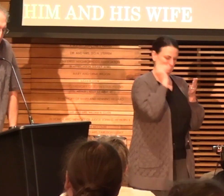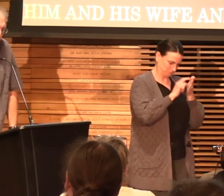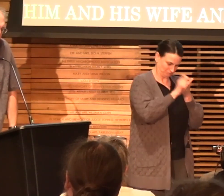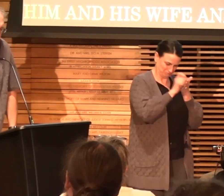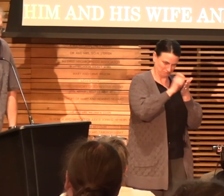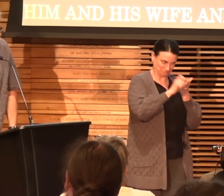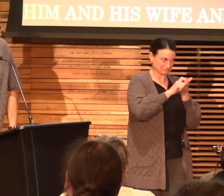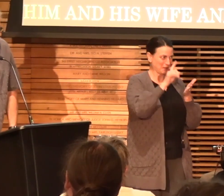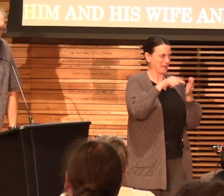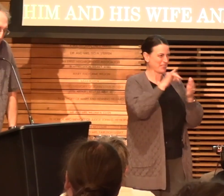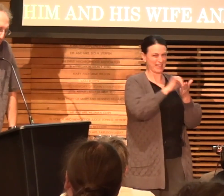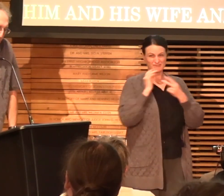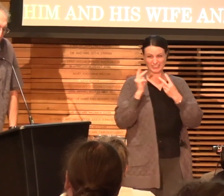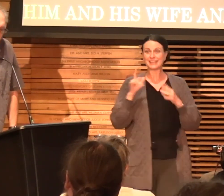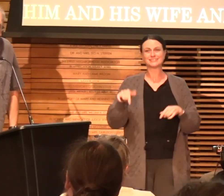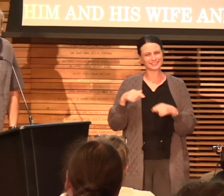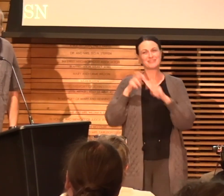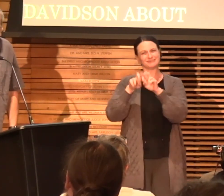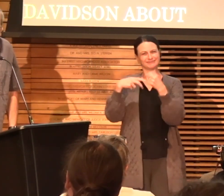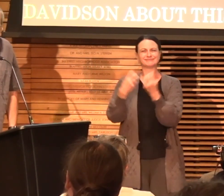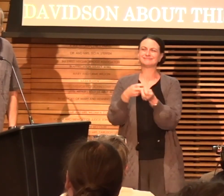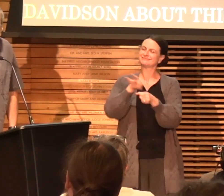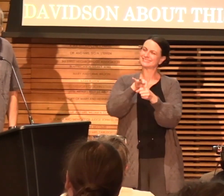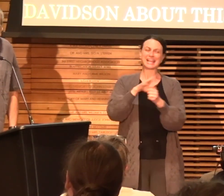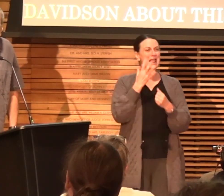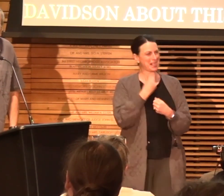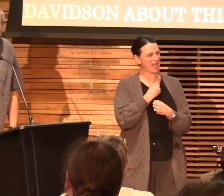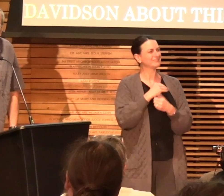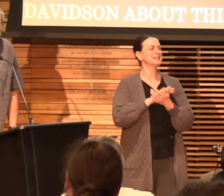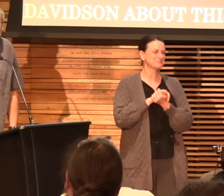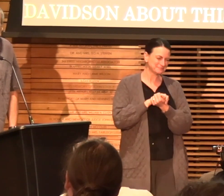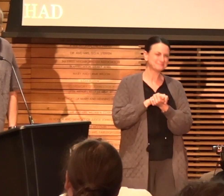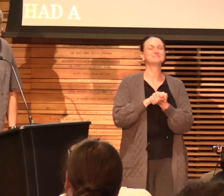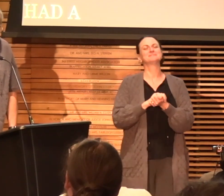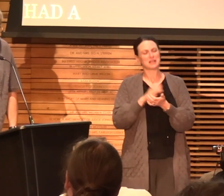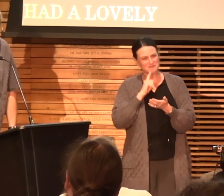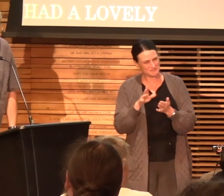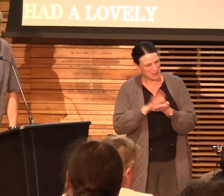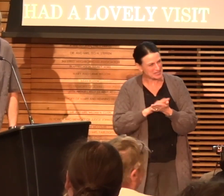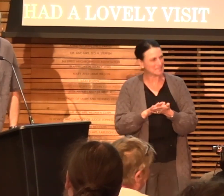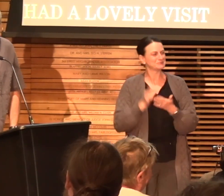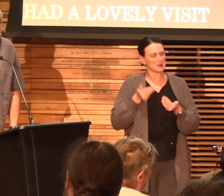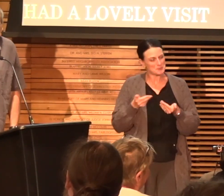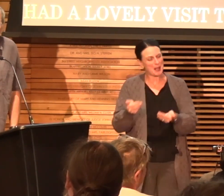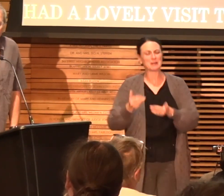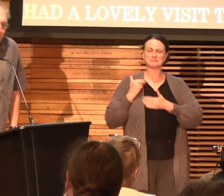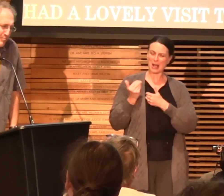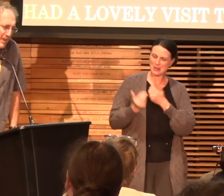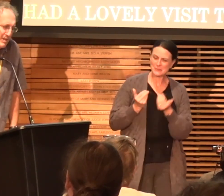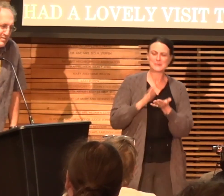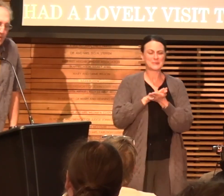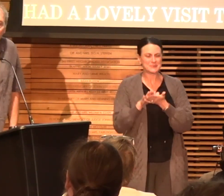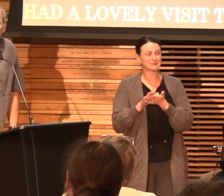And she said, "Oh, we had a lovely visit. They treated me with great hospitality. This's one of those incidents